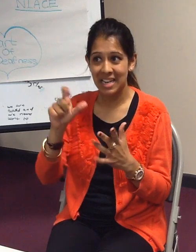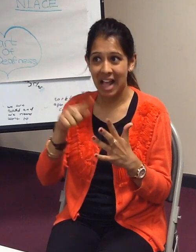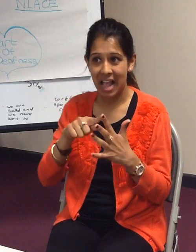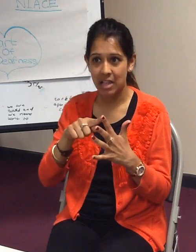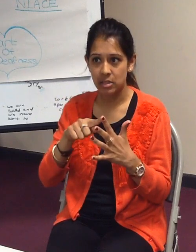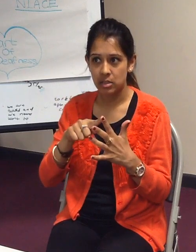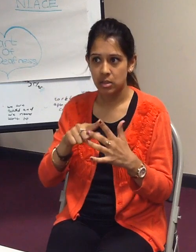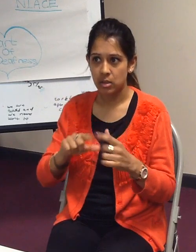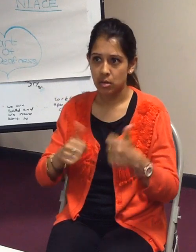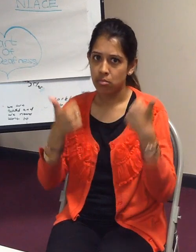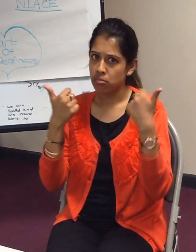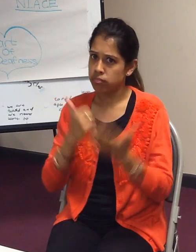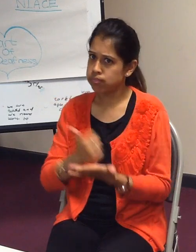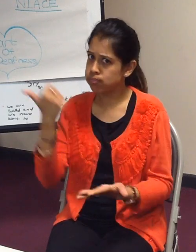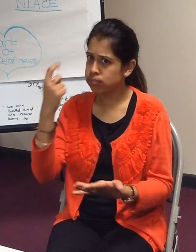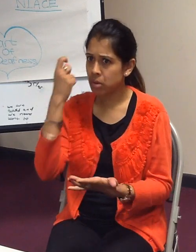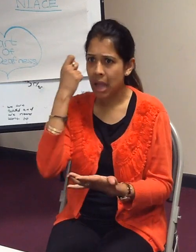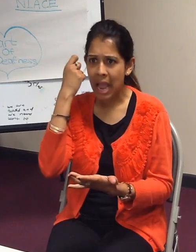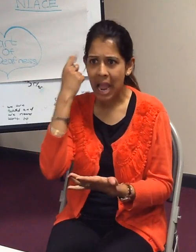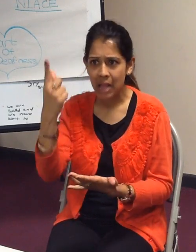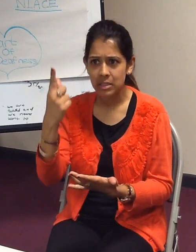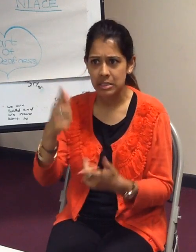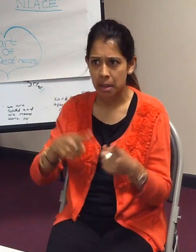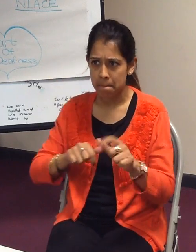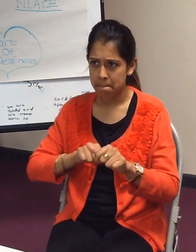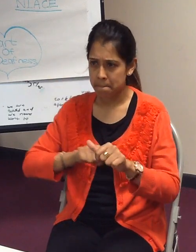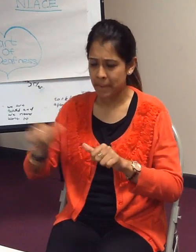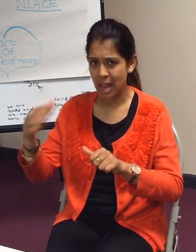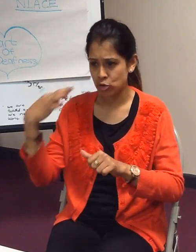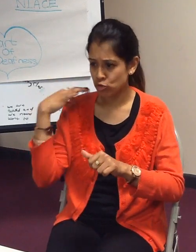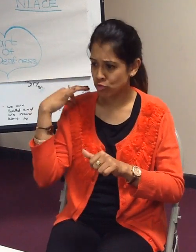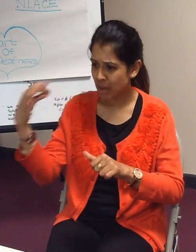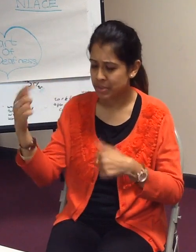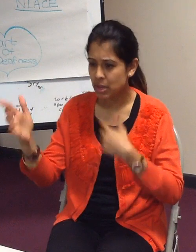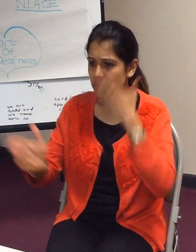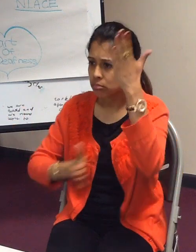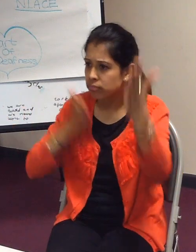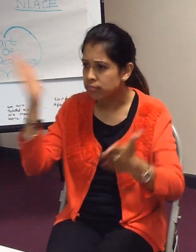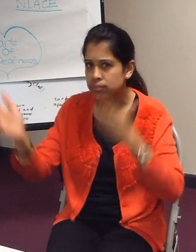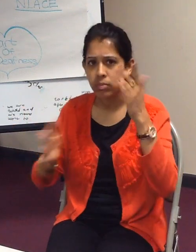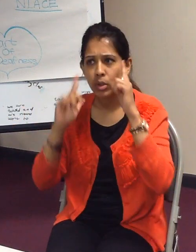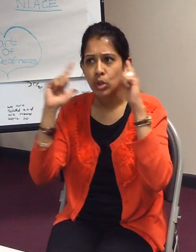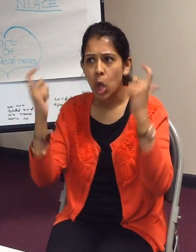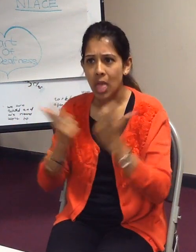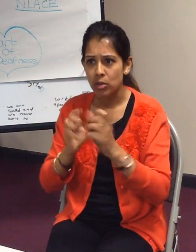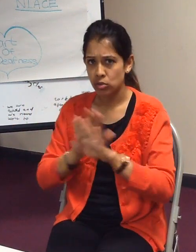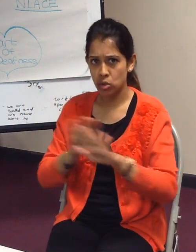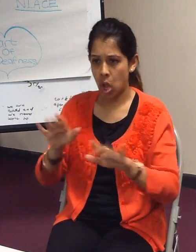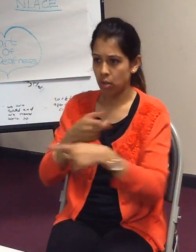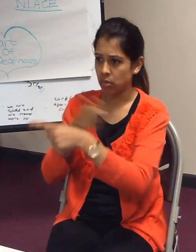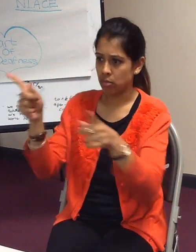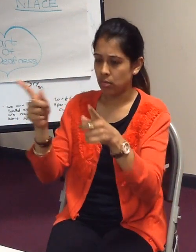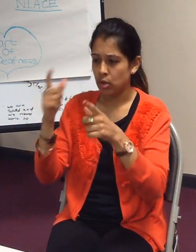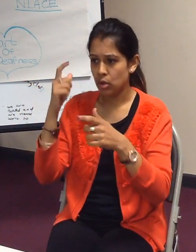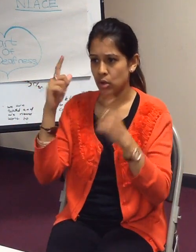It was a brilliant idea that NIACE decided that the best idea was for NIACE representatives to visit colleges,